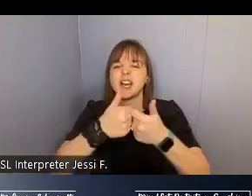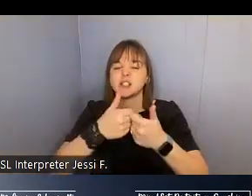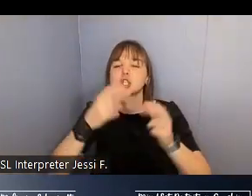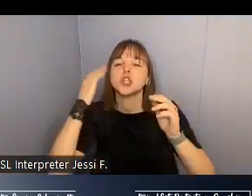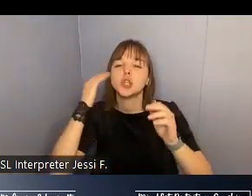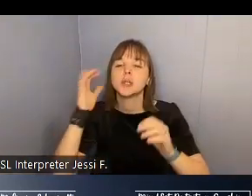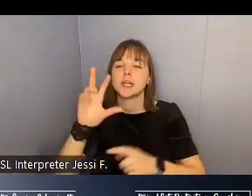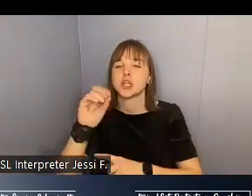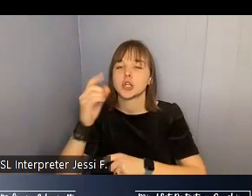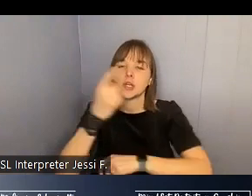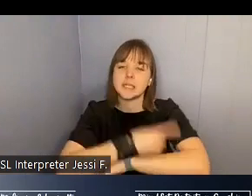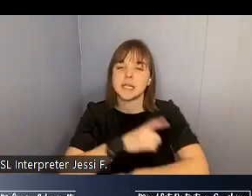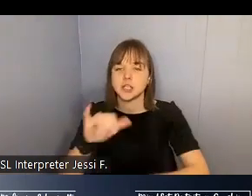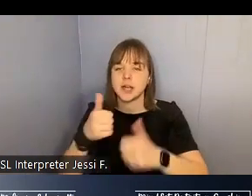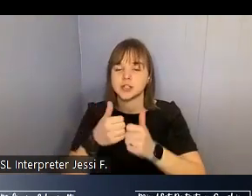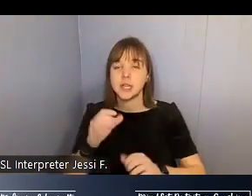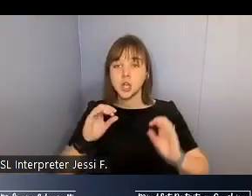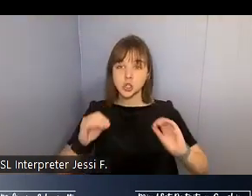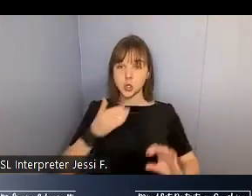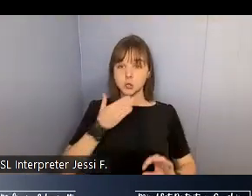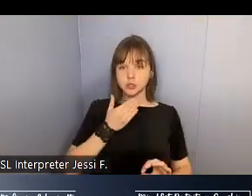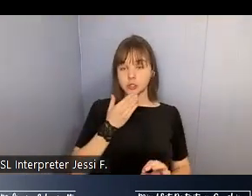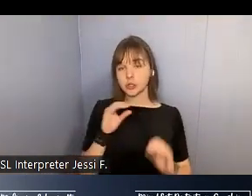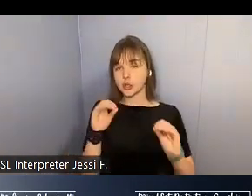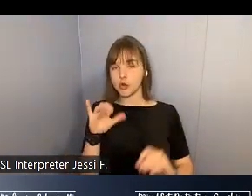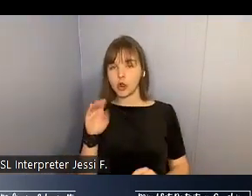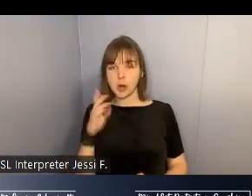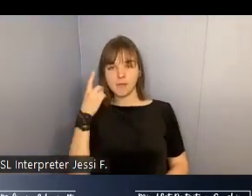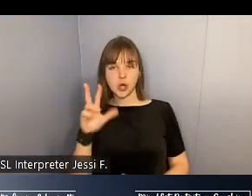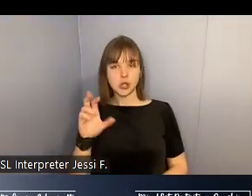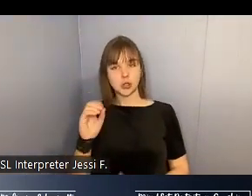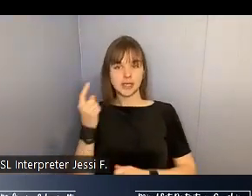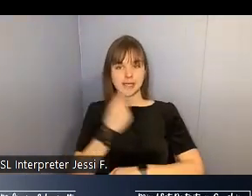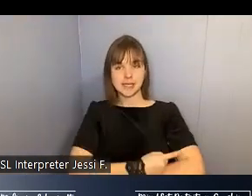no carbohydrates, no sugar, no this, no that, no that for 30 days.